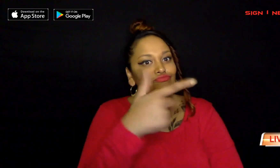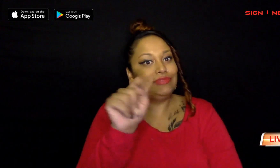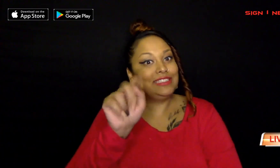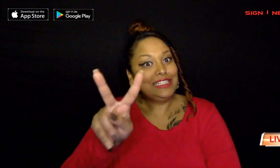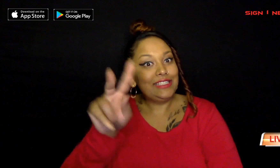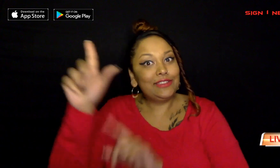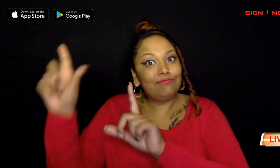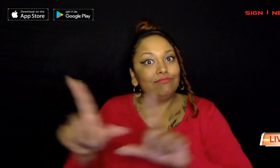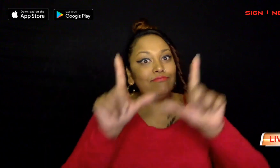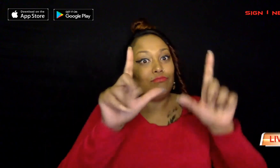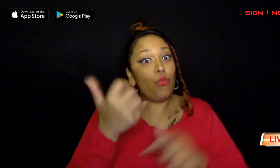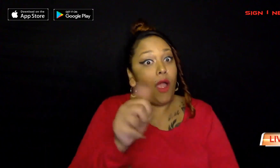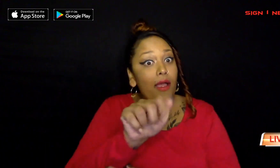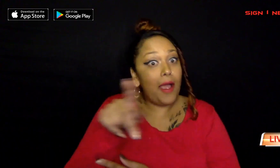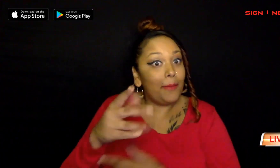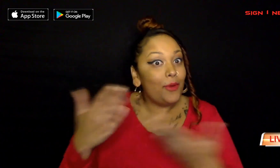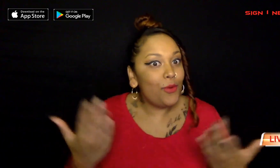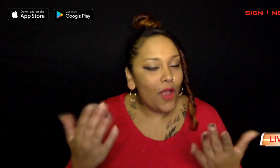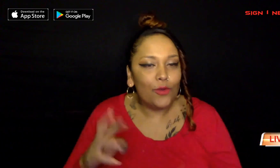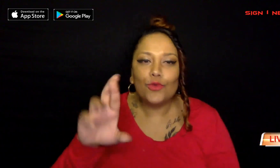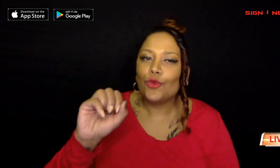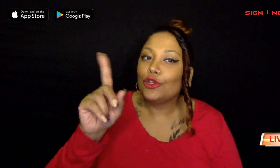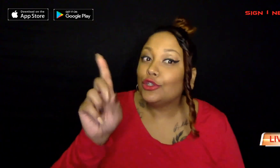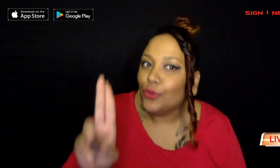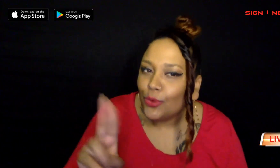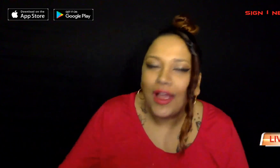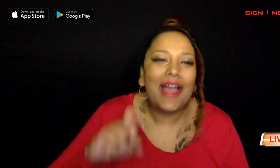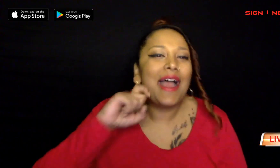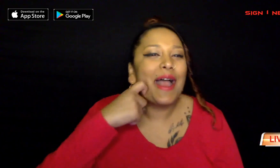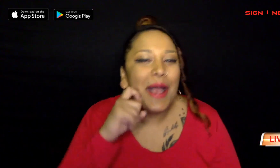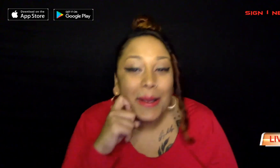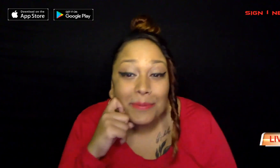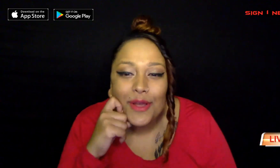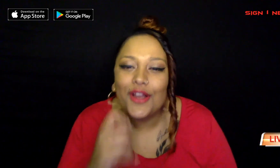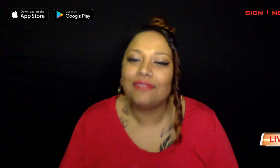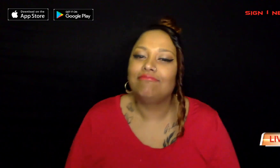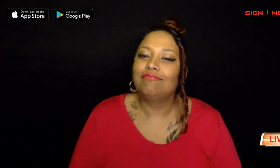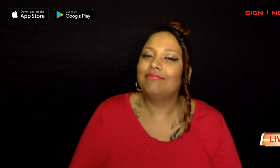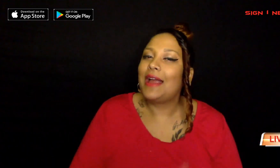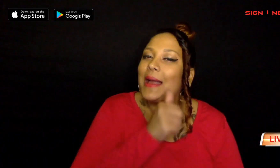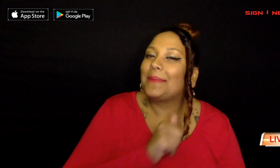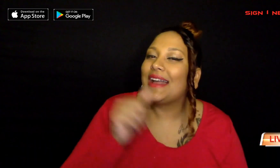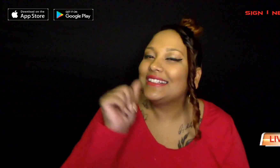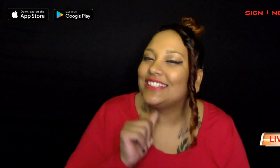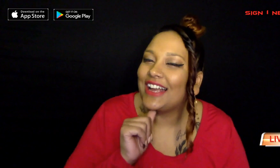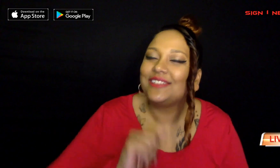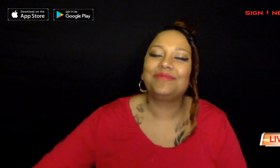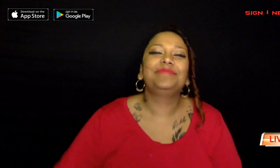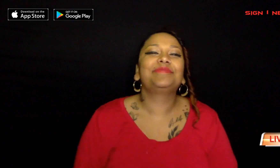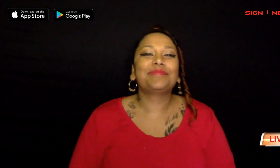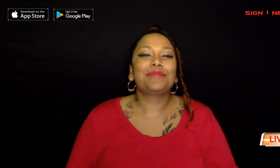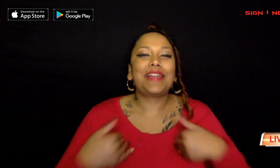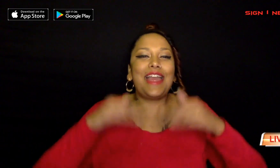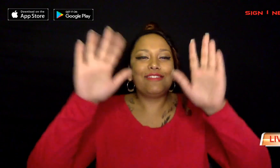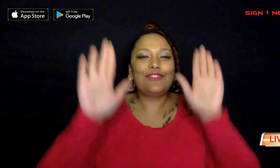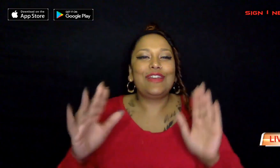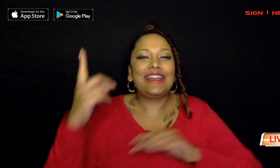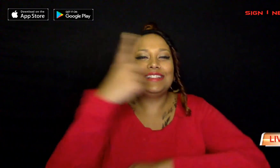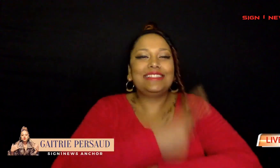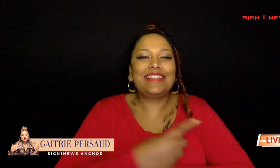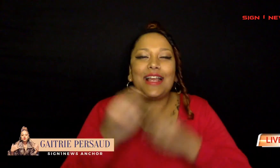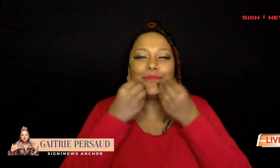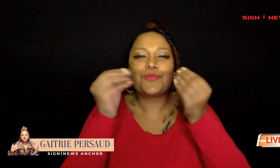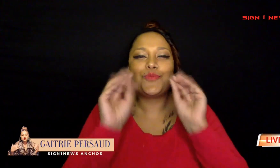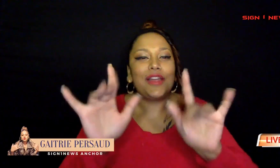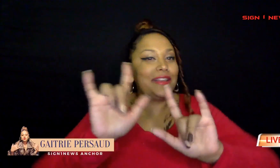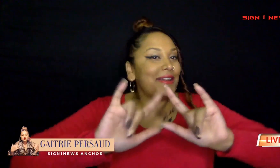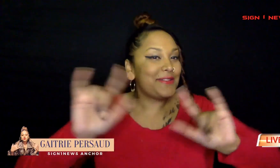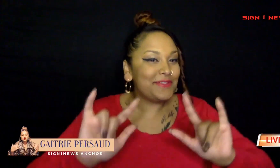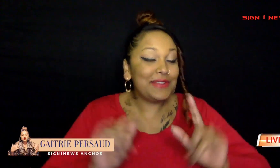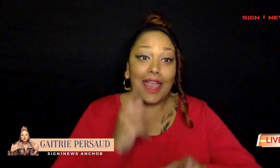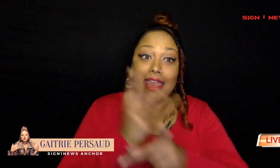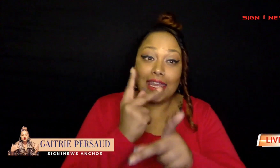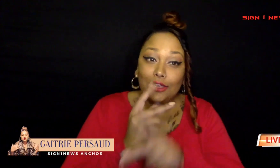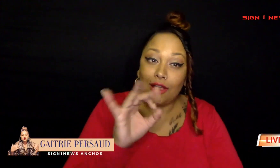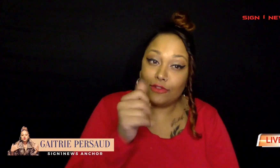and you can also watch on Roku Apple TV and Amazon have a great day love you take care of yourself